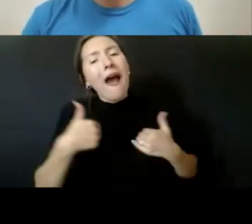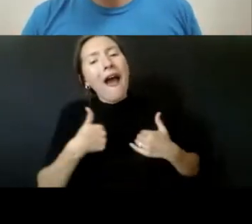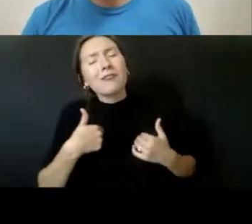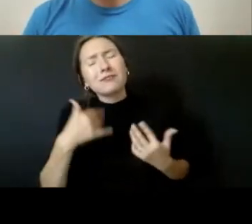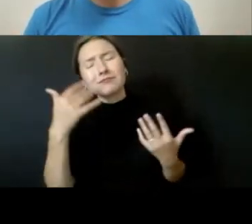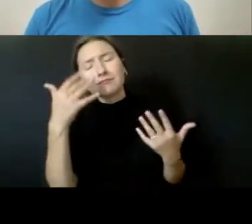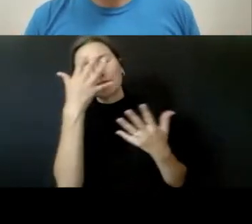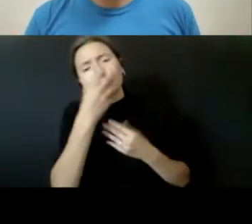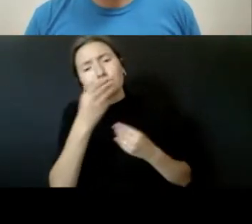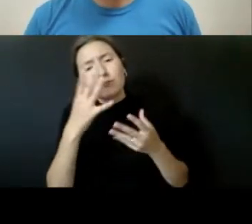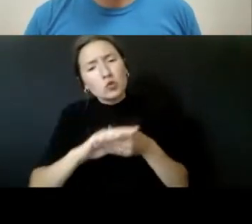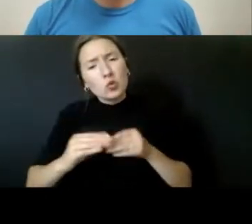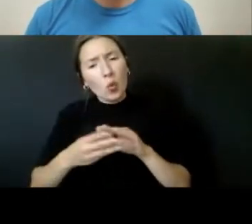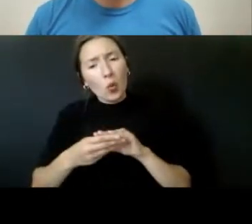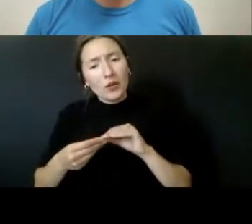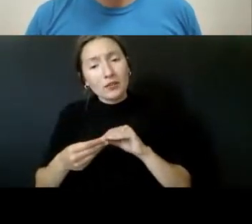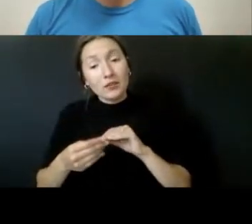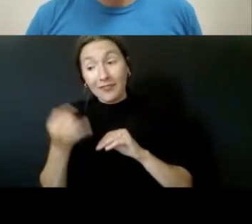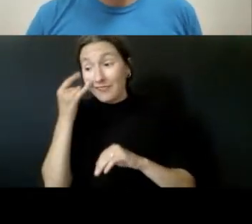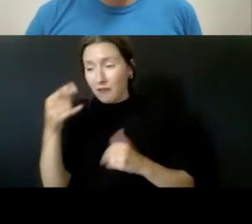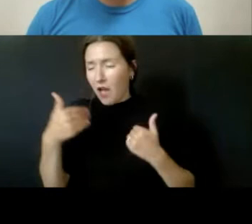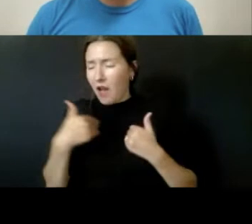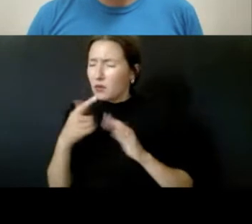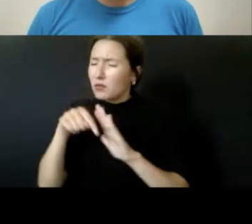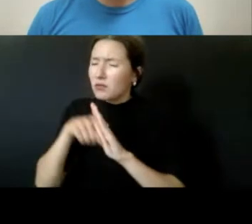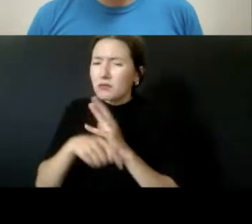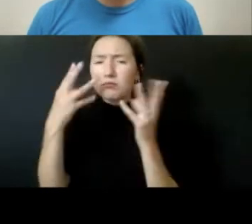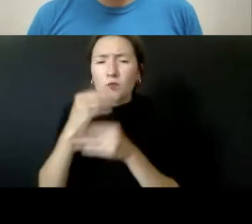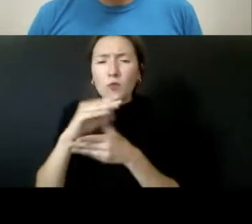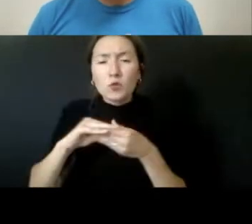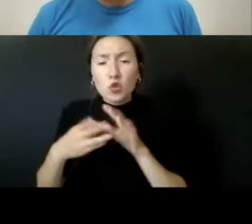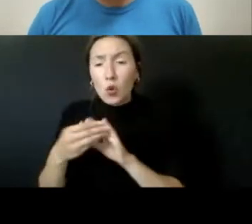and that's something you can do again you can do that starting today so take take